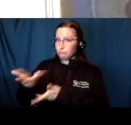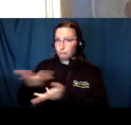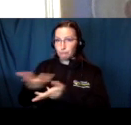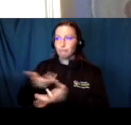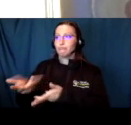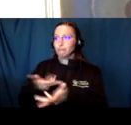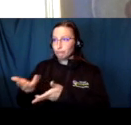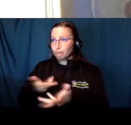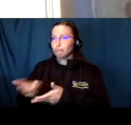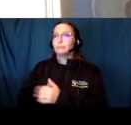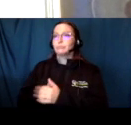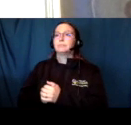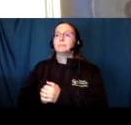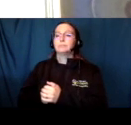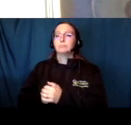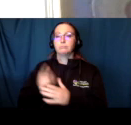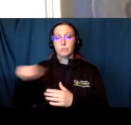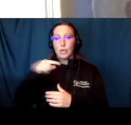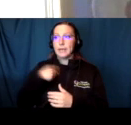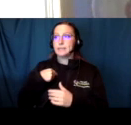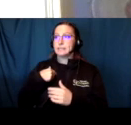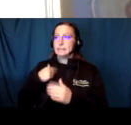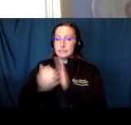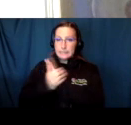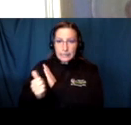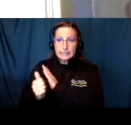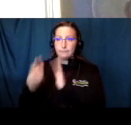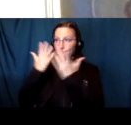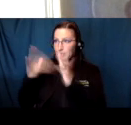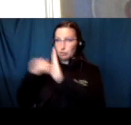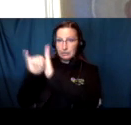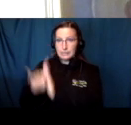your skills you identified and he's been working with you for six months and so